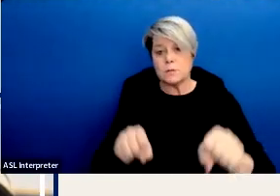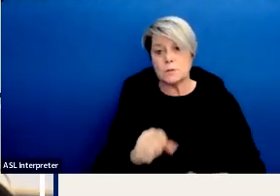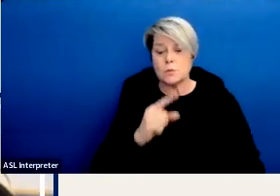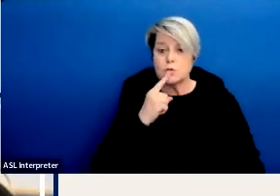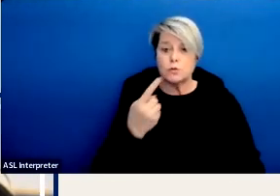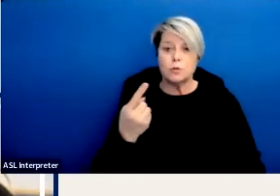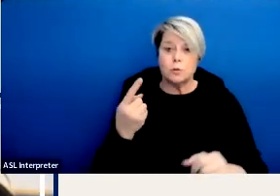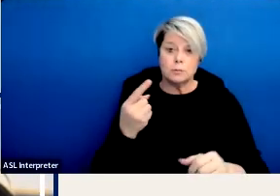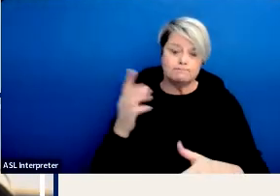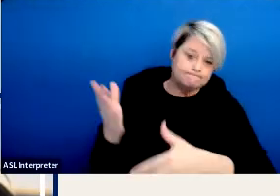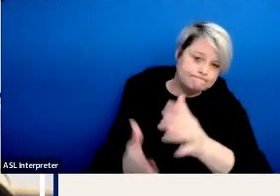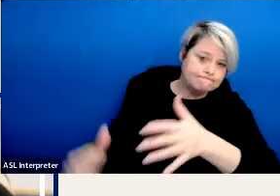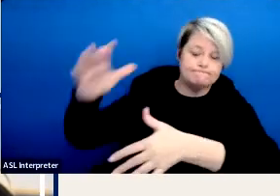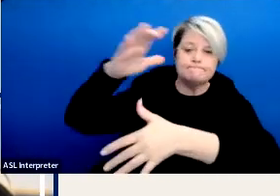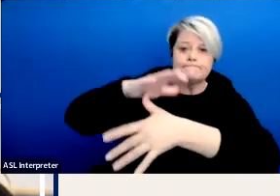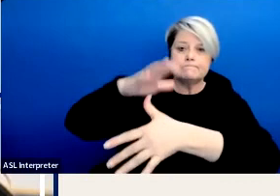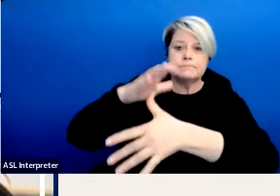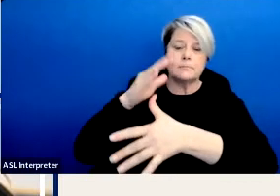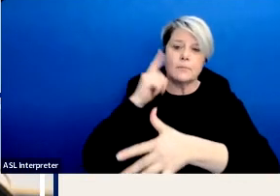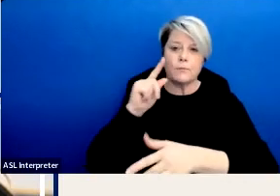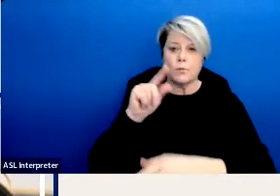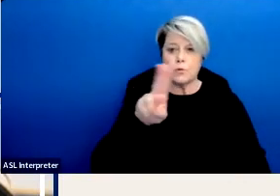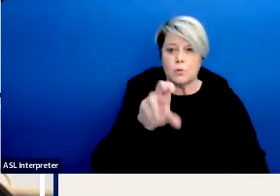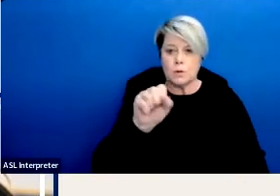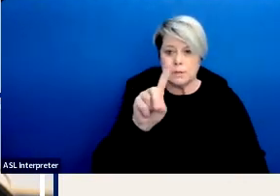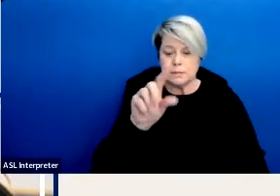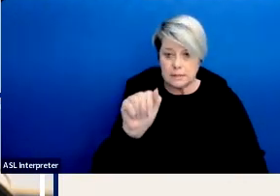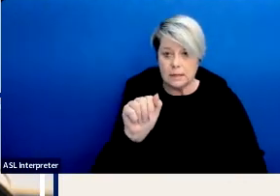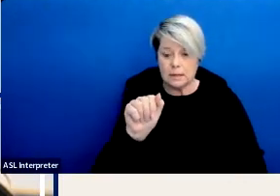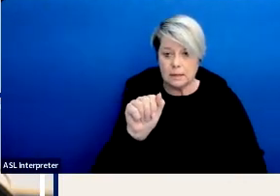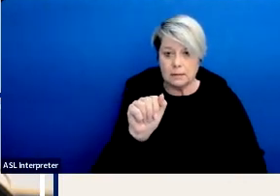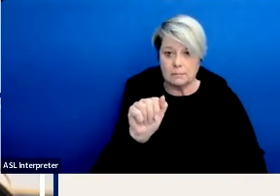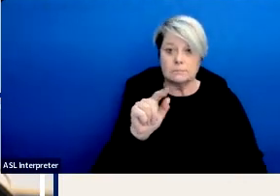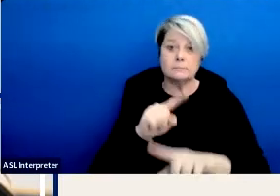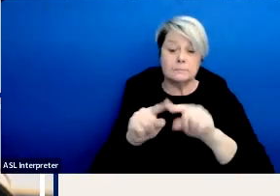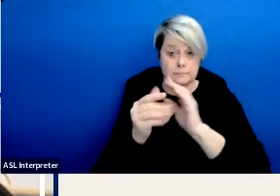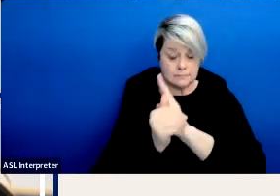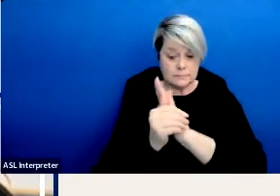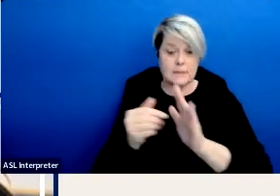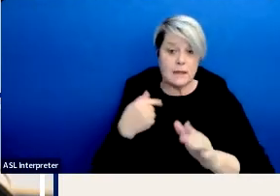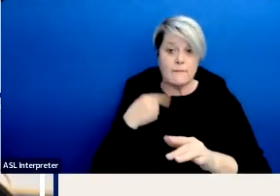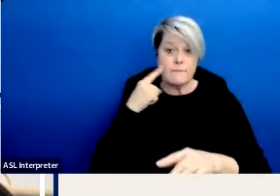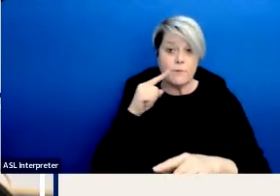rural communities into secure food systems is an enormous priority for the USDA and a myriad of tools